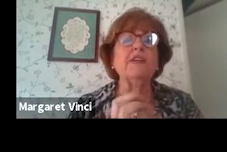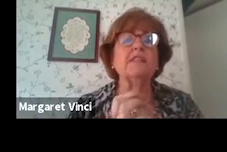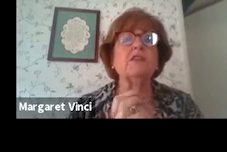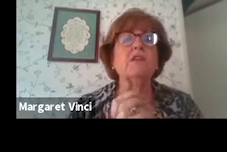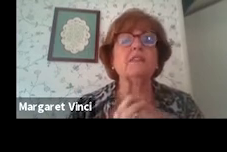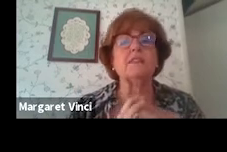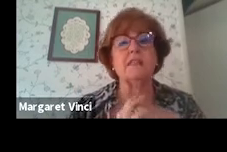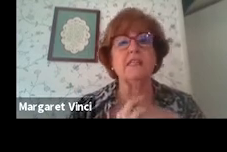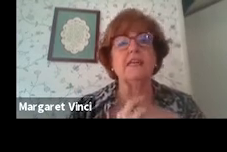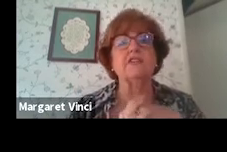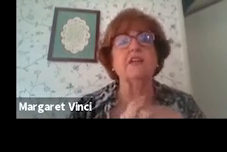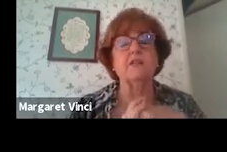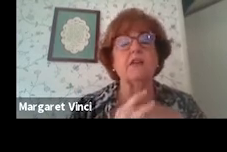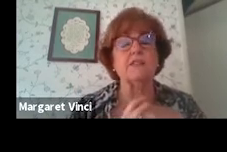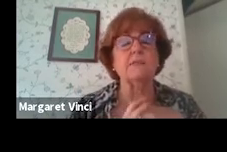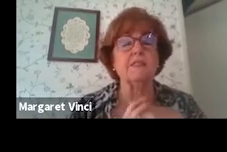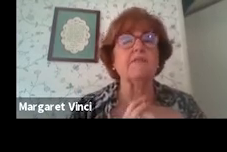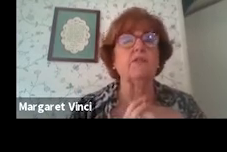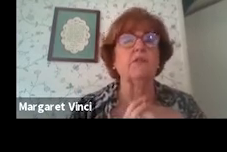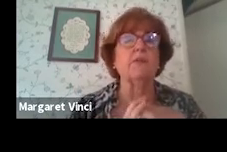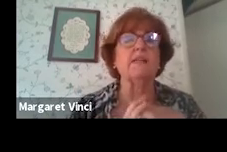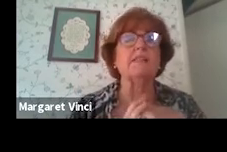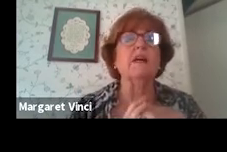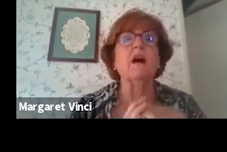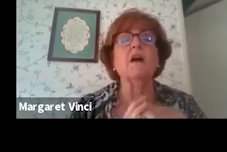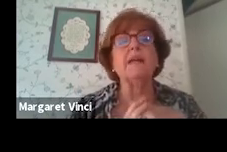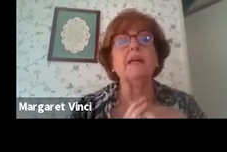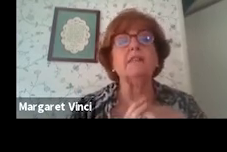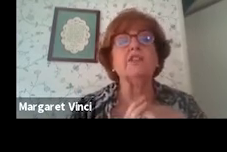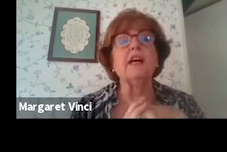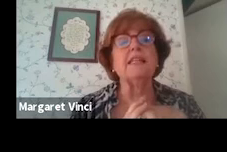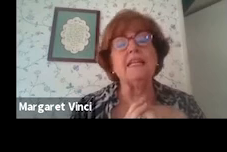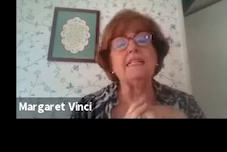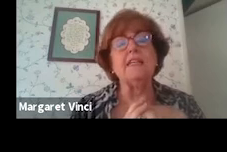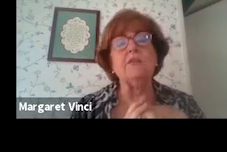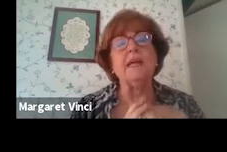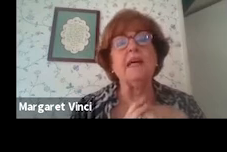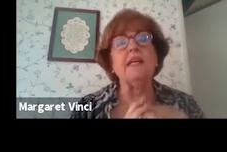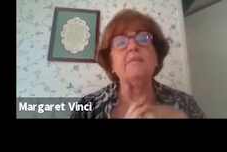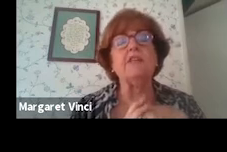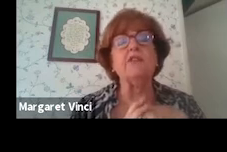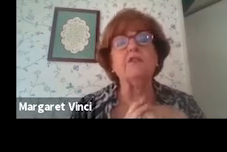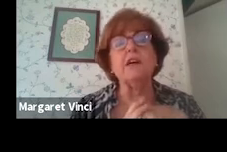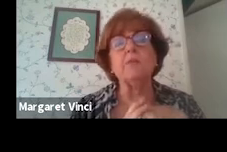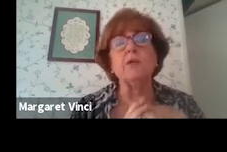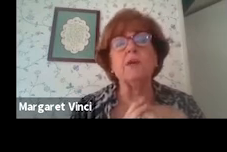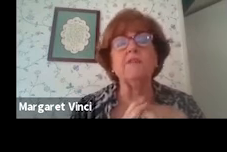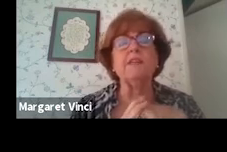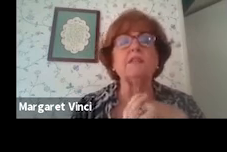Margaret Vinci: In not create any damage, though, we also have large event across the nation across the Pacific Northwest.